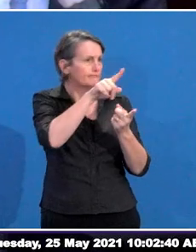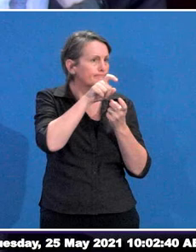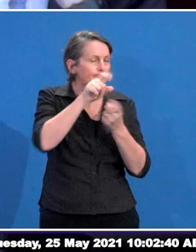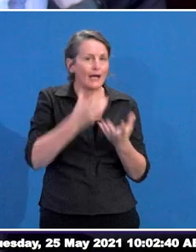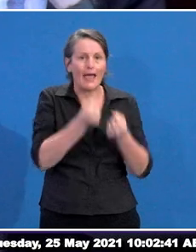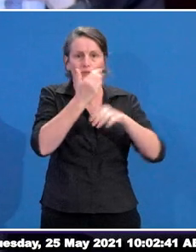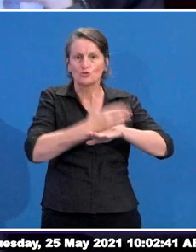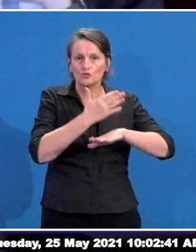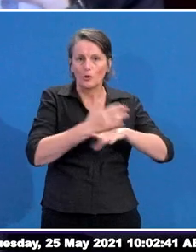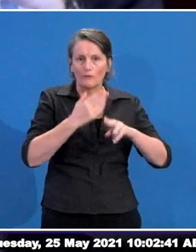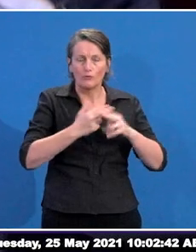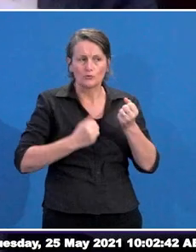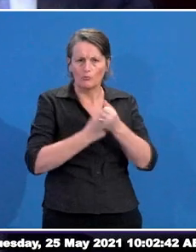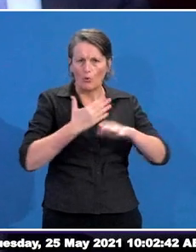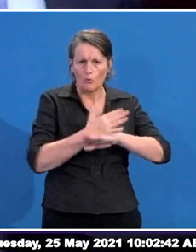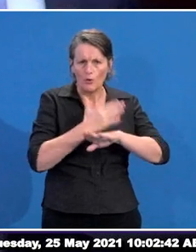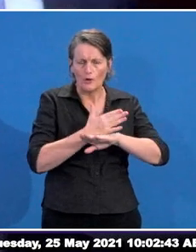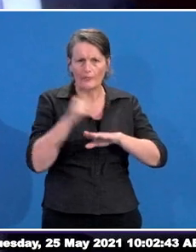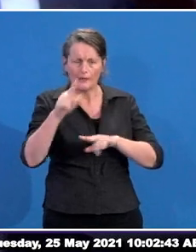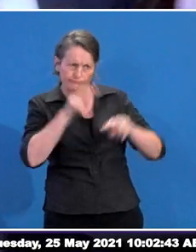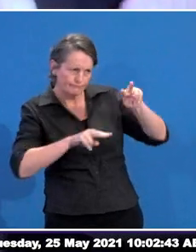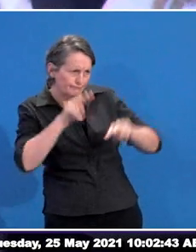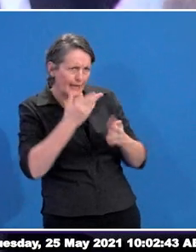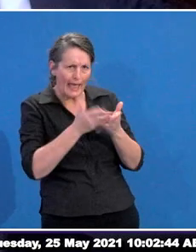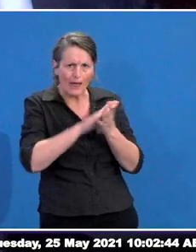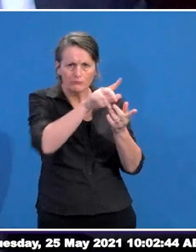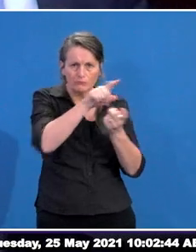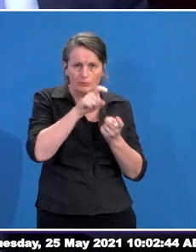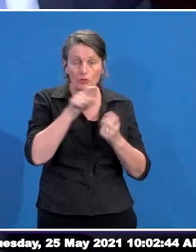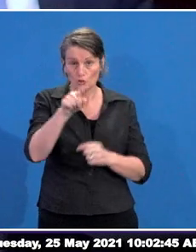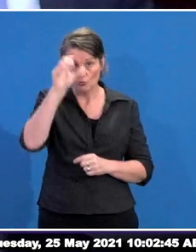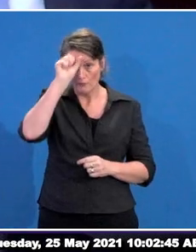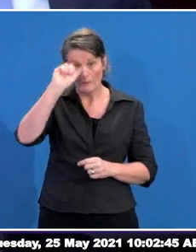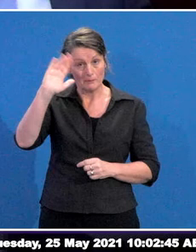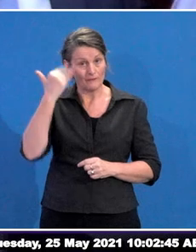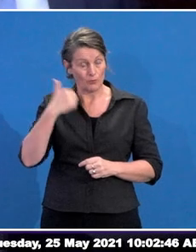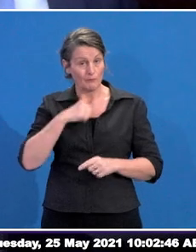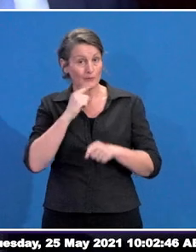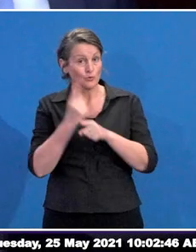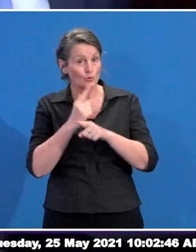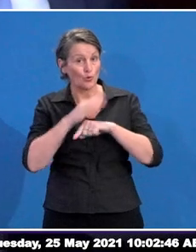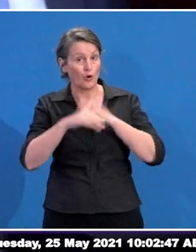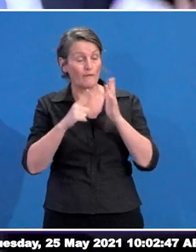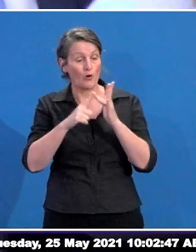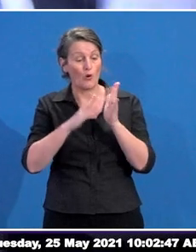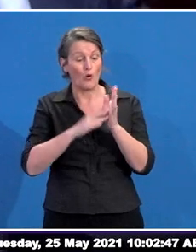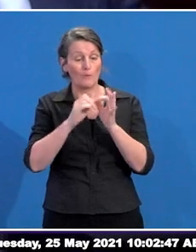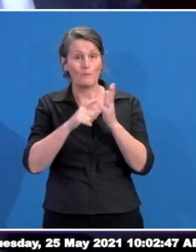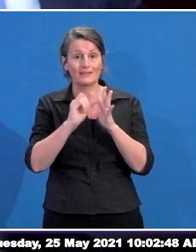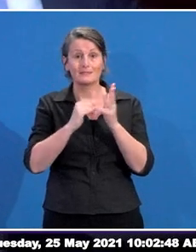And do you remember me mentioning the Ombudsman picking up a probity check in relation to SP2?